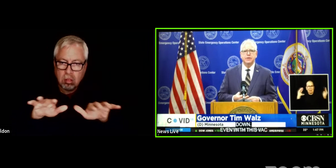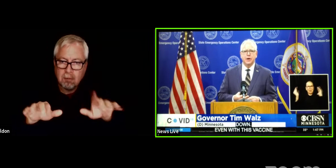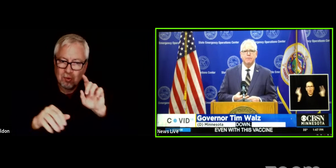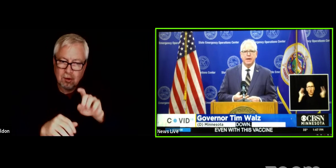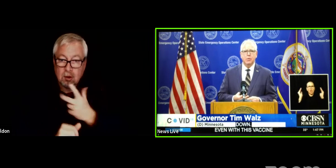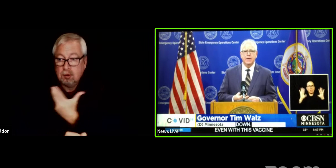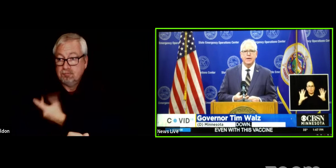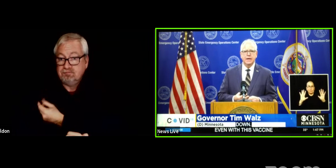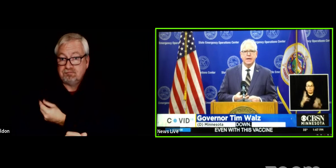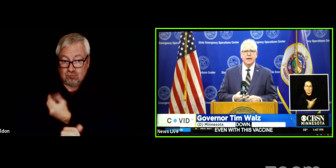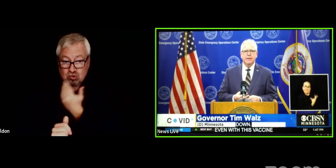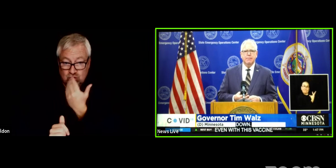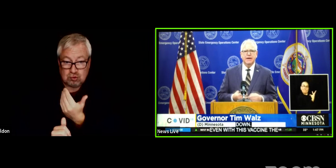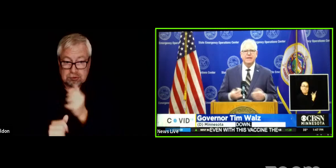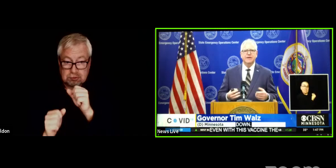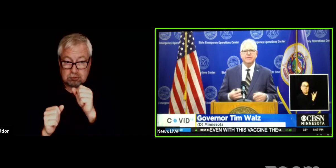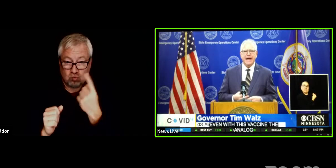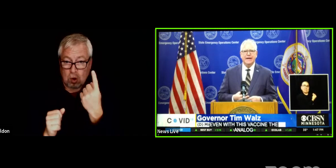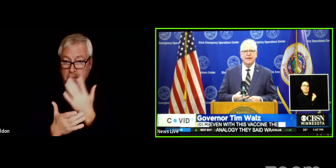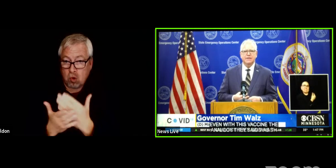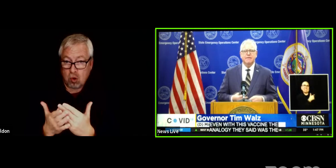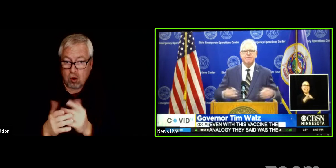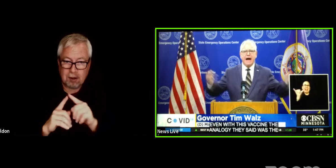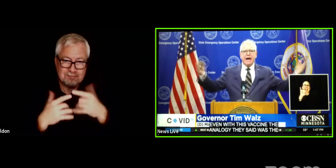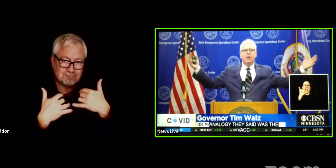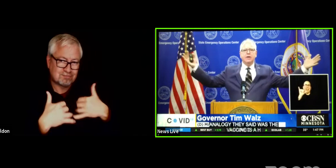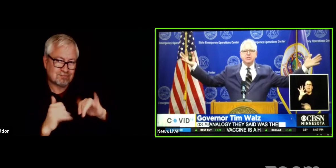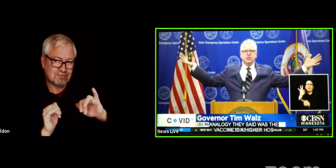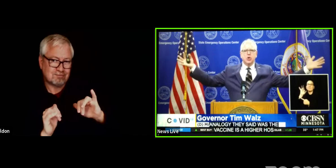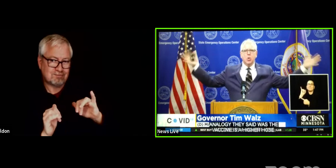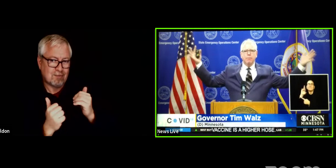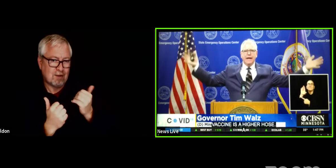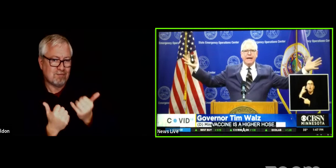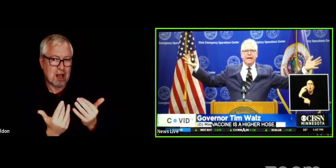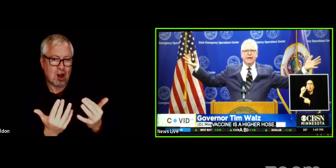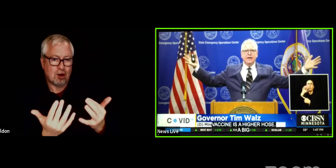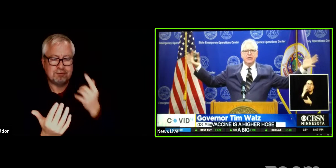PRETTY DARN BIG ONE. BUT EVEN AT THAT, THE FIRE IS SO BIG, IT'S